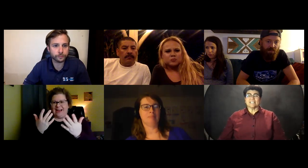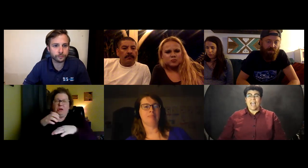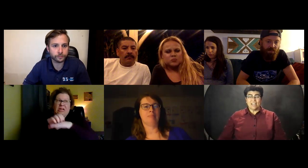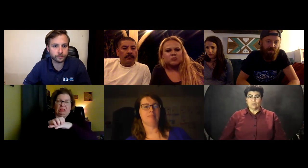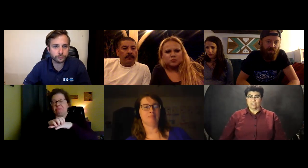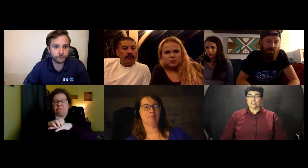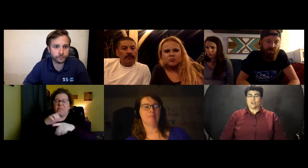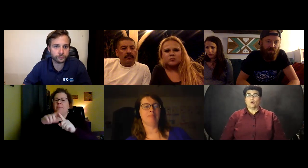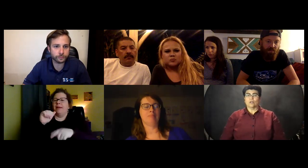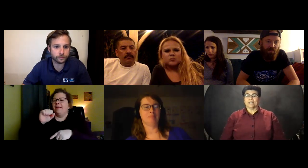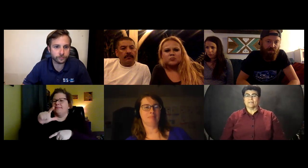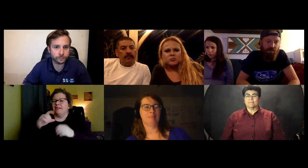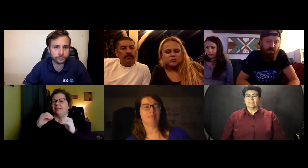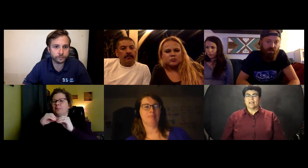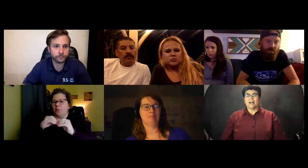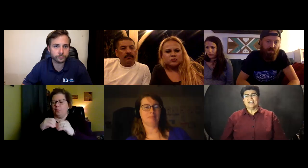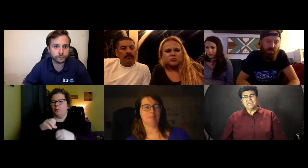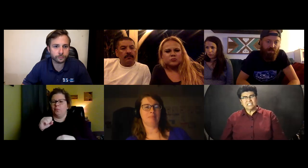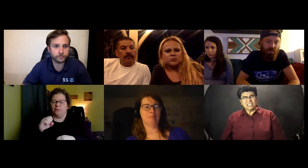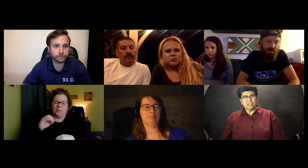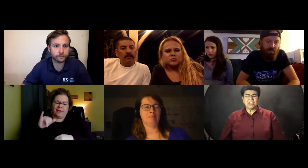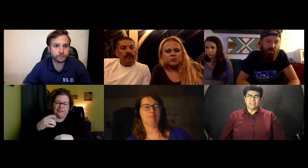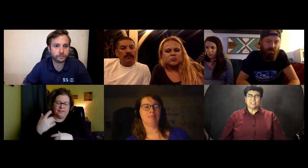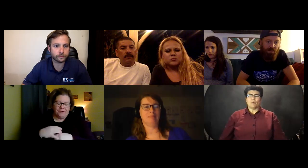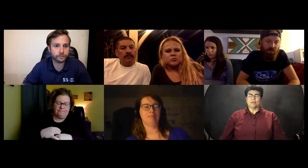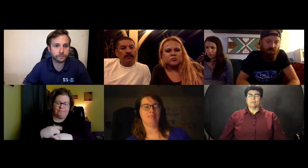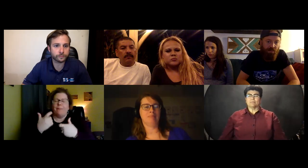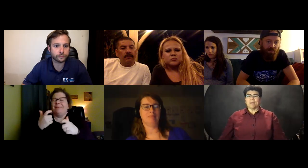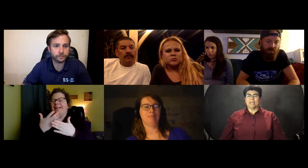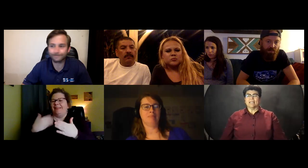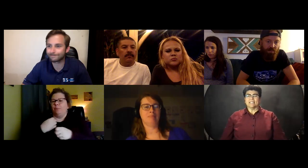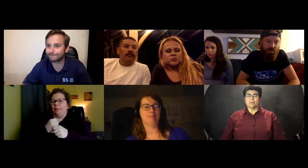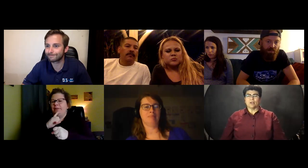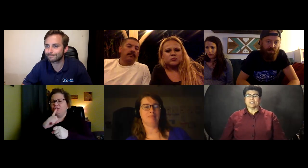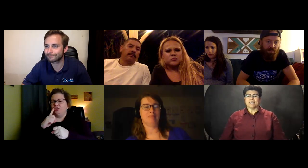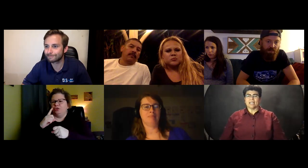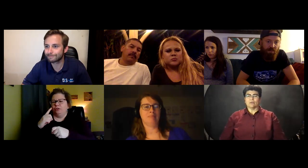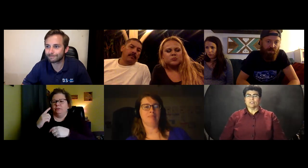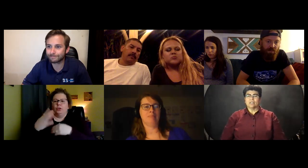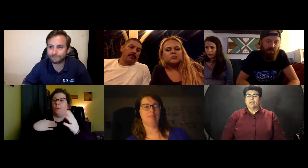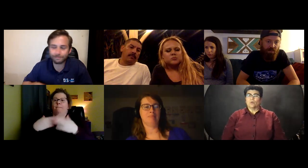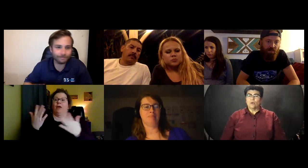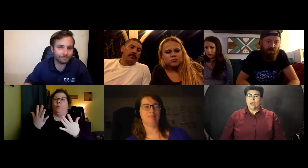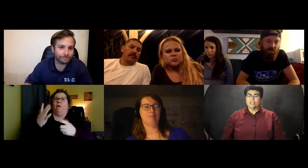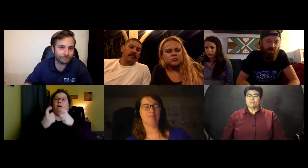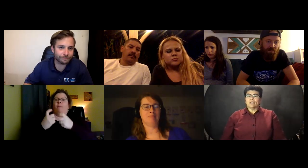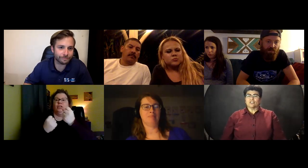language only uh english uh somewhat but mainly his american sign language we